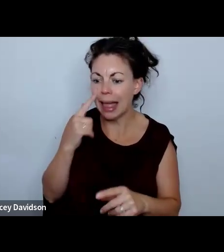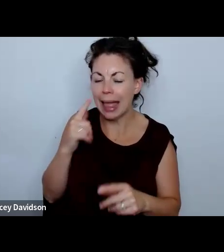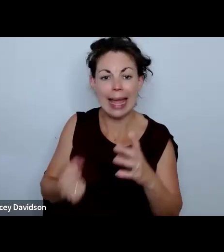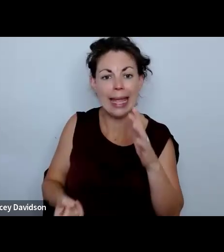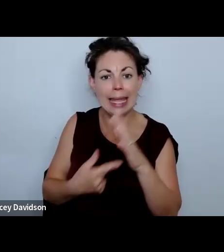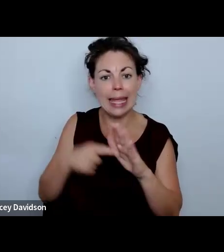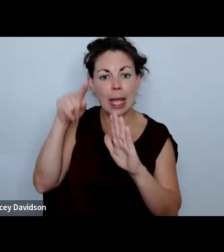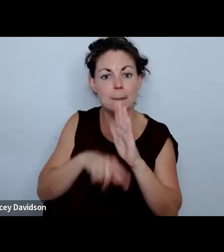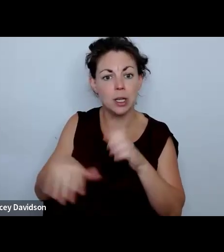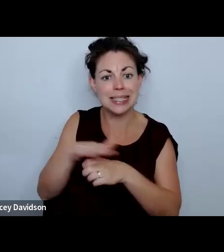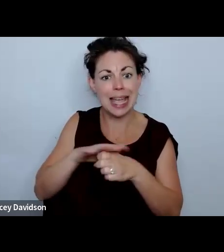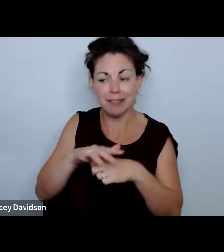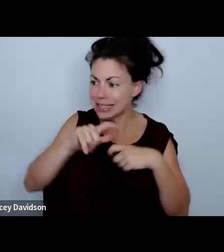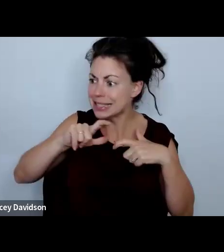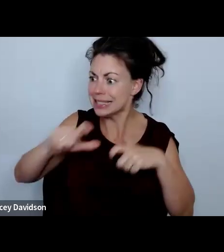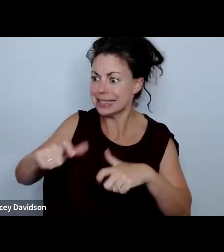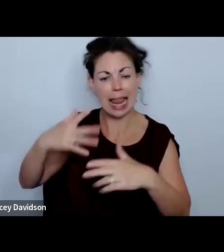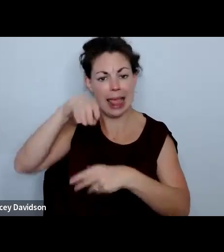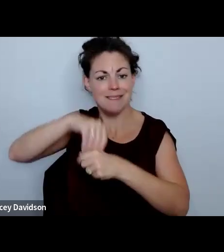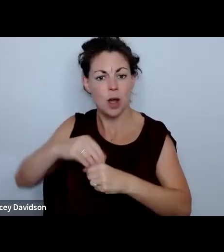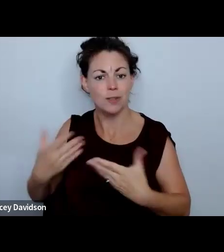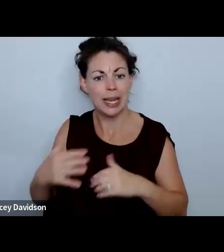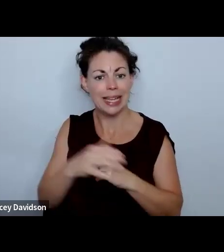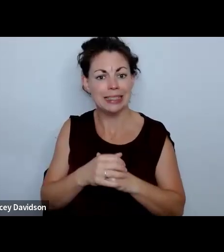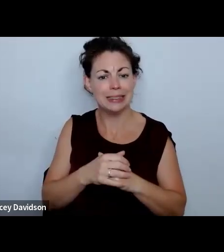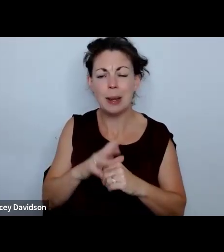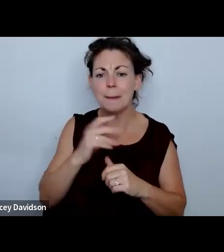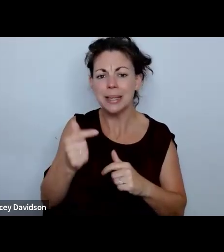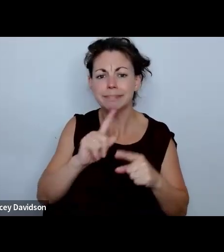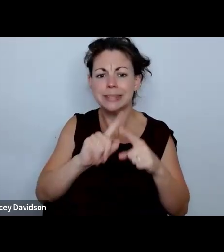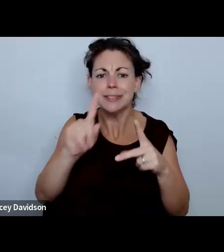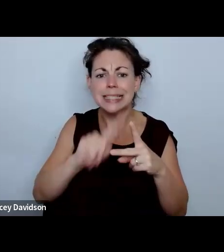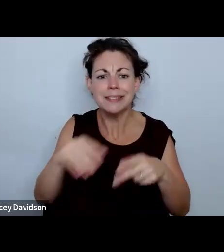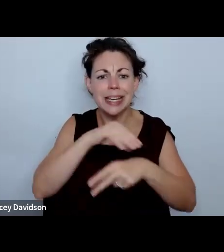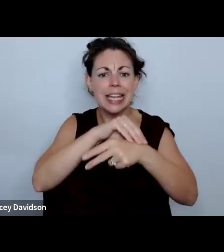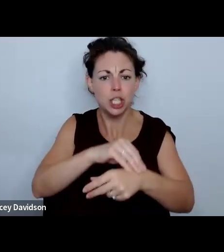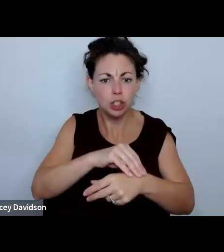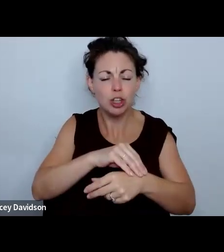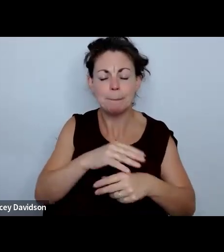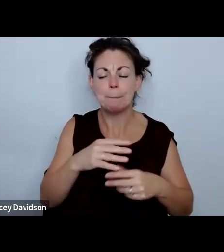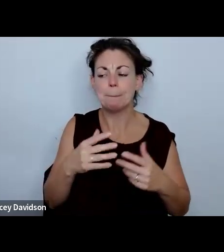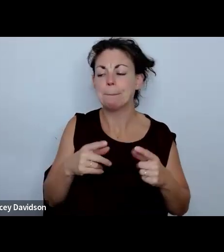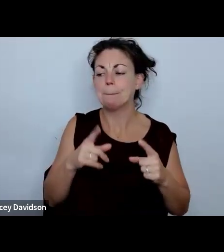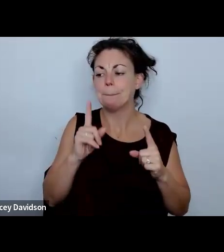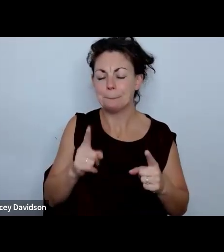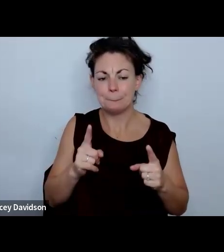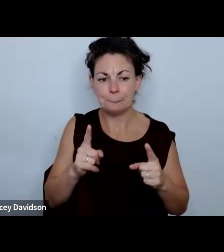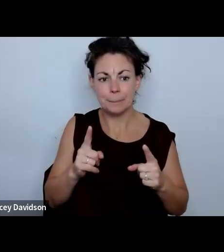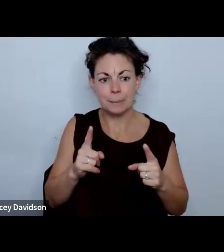short placements, it was much harder to get a permanent role, even after I'd completed my master's.